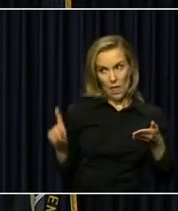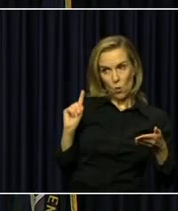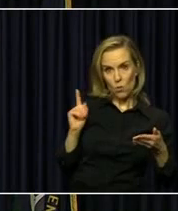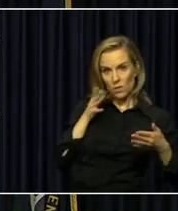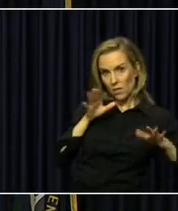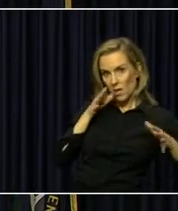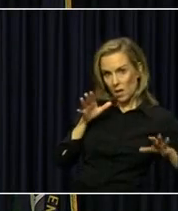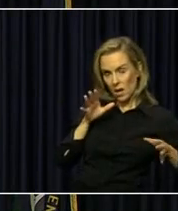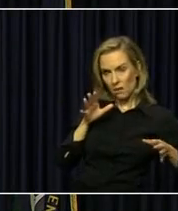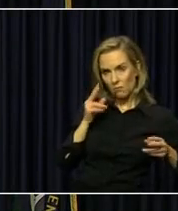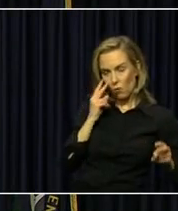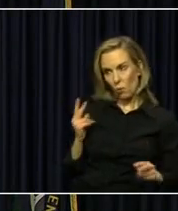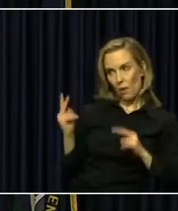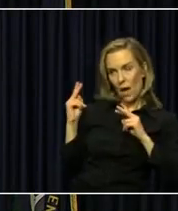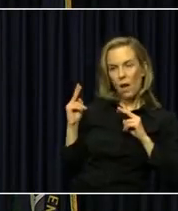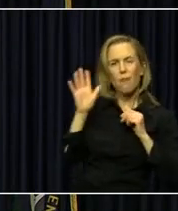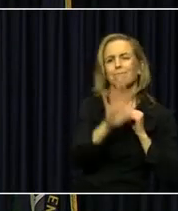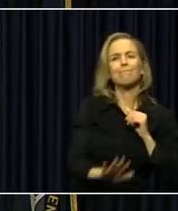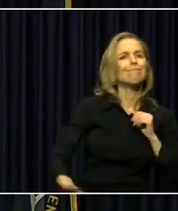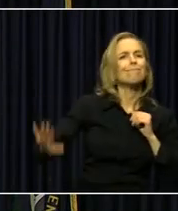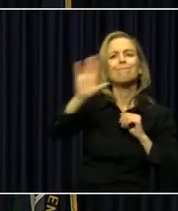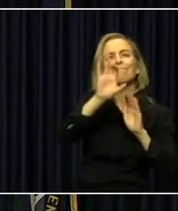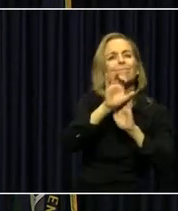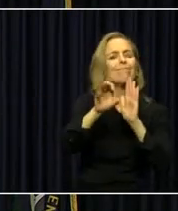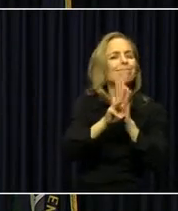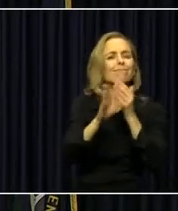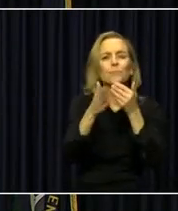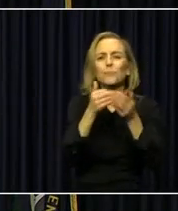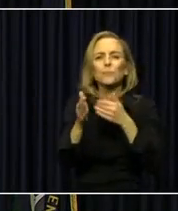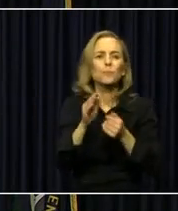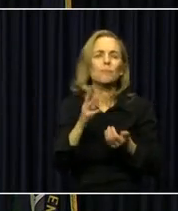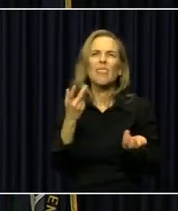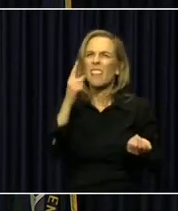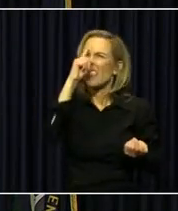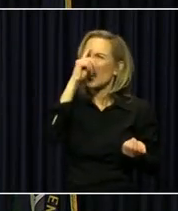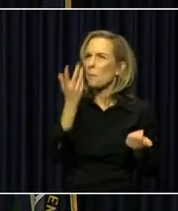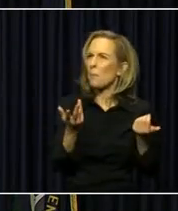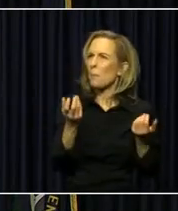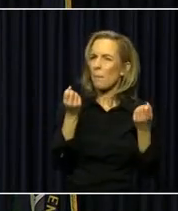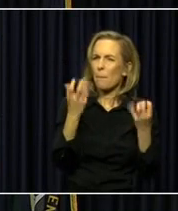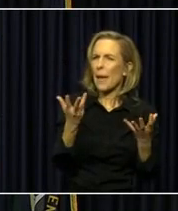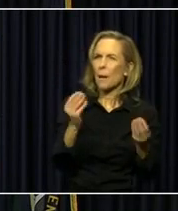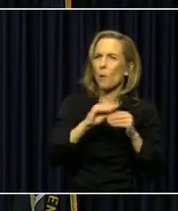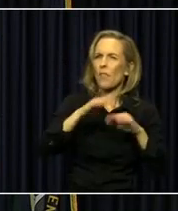THE STATE. THERE WAS AN OPPORTUNITY FOR A VIRTUAL SERVICE BECAUSE IT WAS